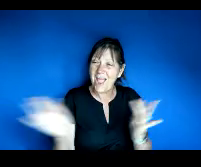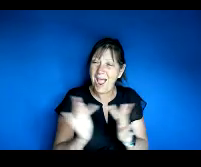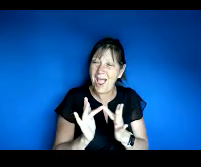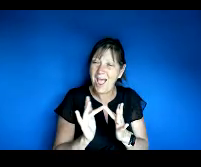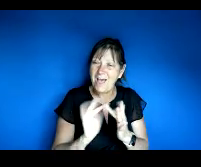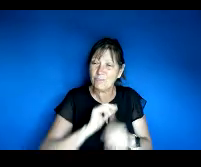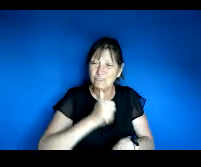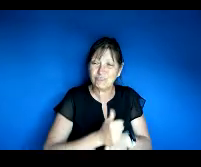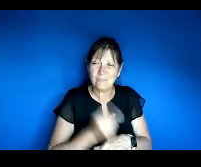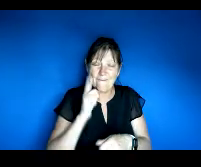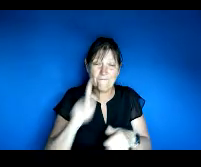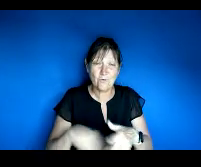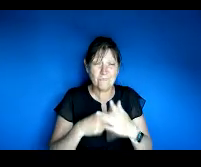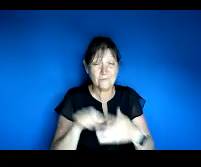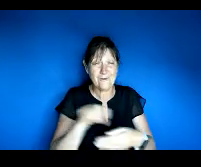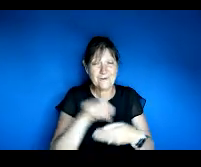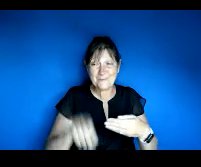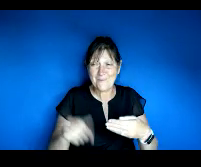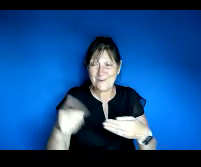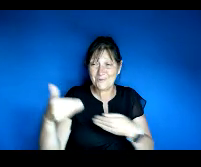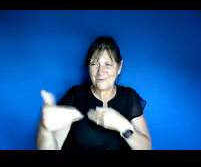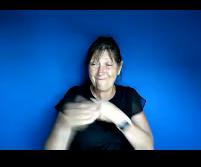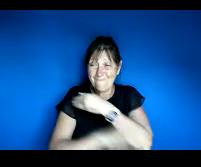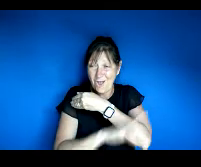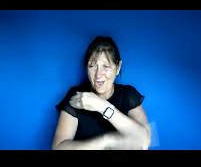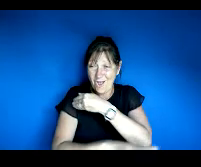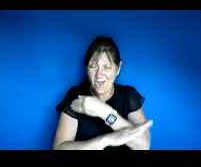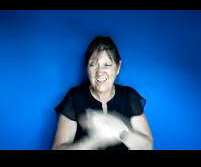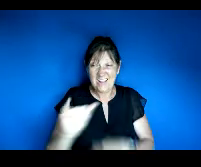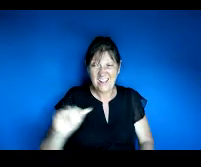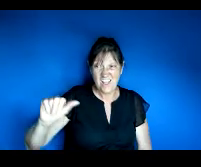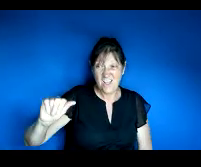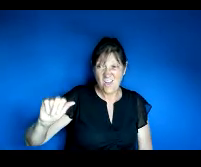for the start of the semester. But once we start getting into August,